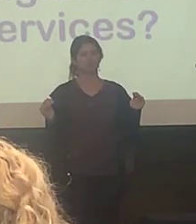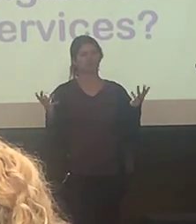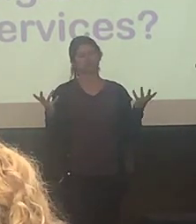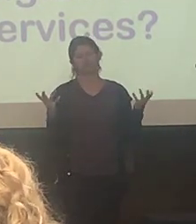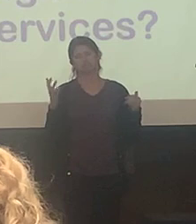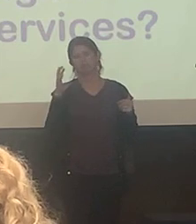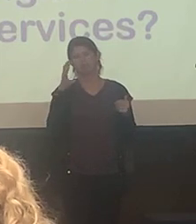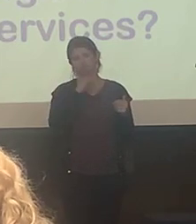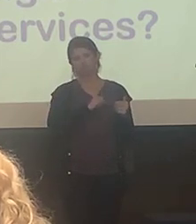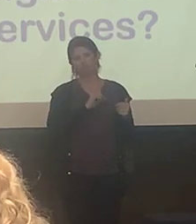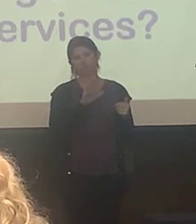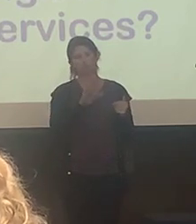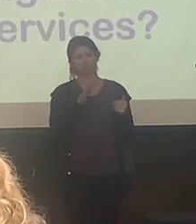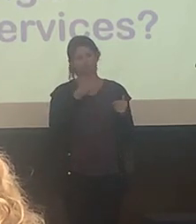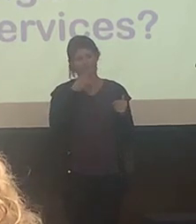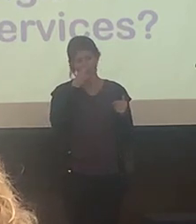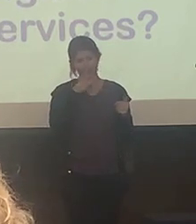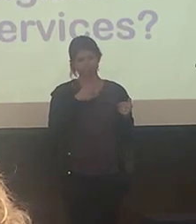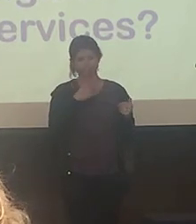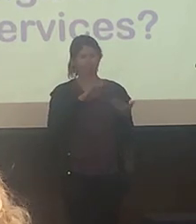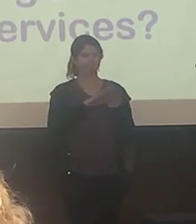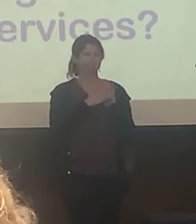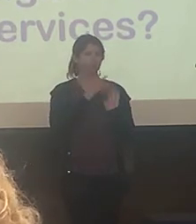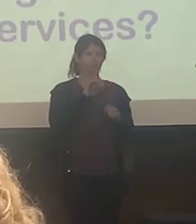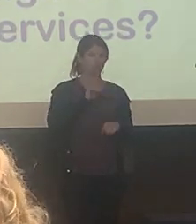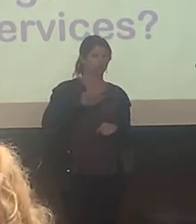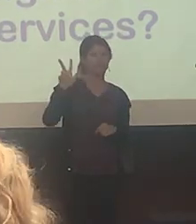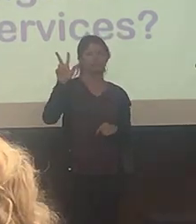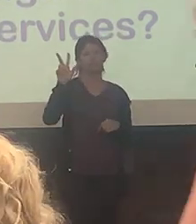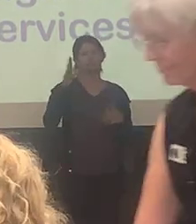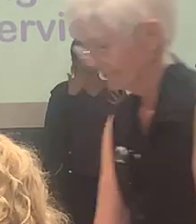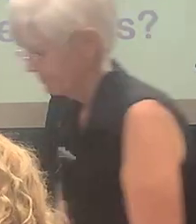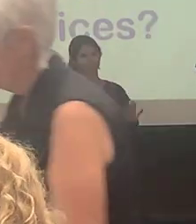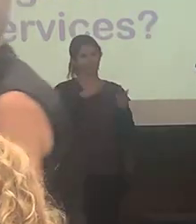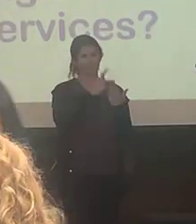finished part c they're turning three they made it through um they're getting close to turning